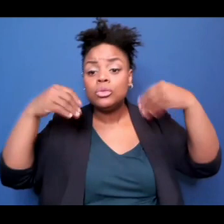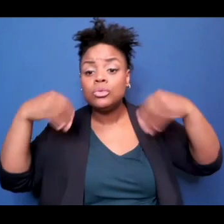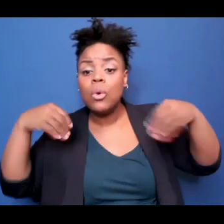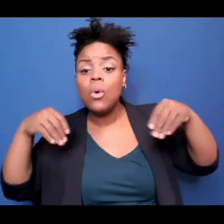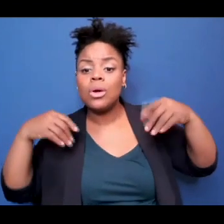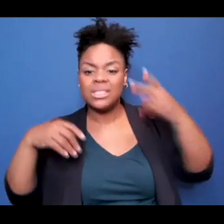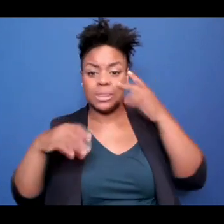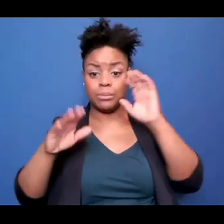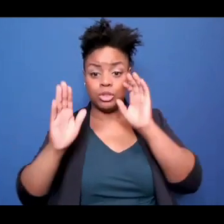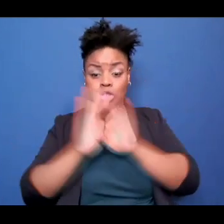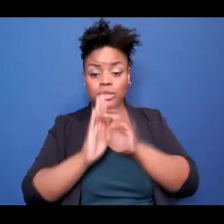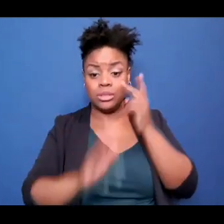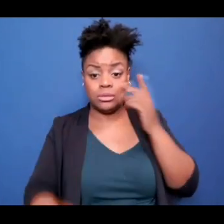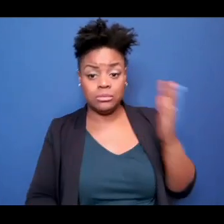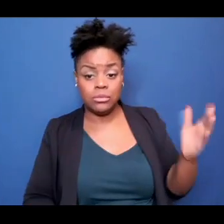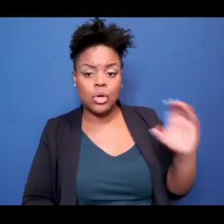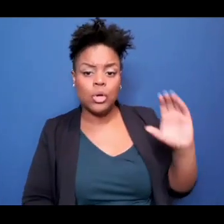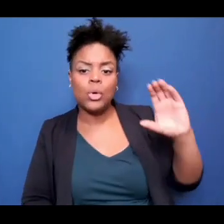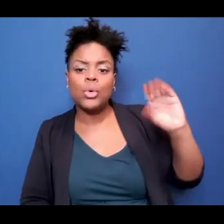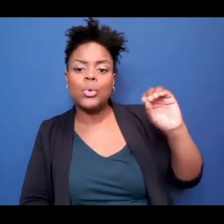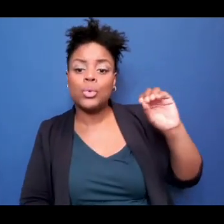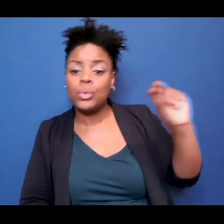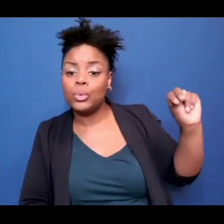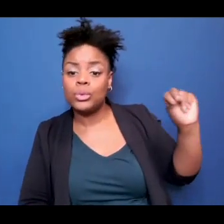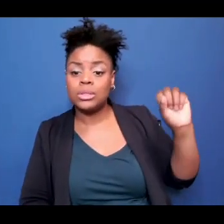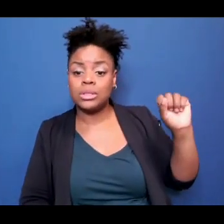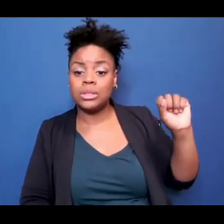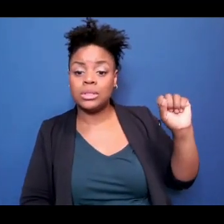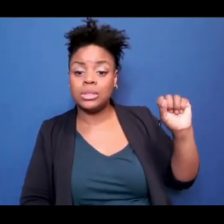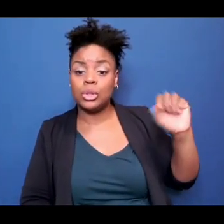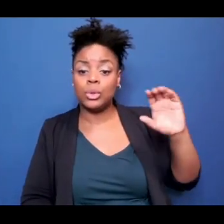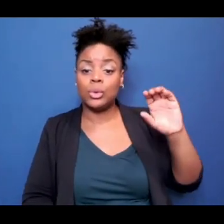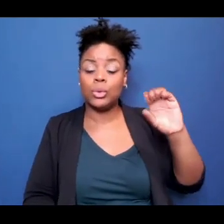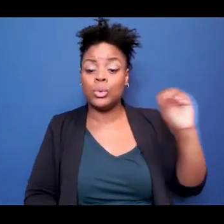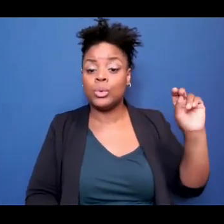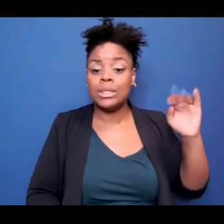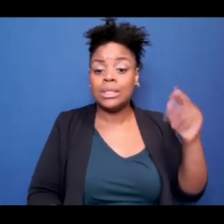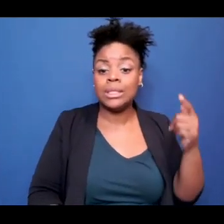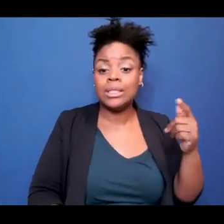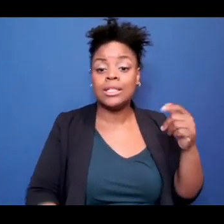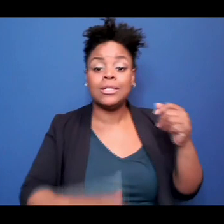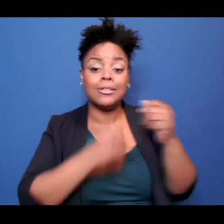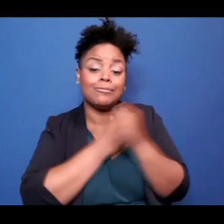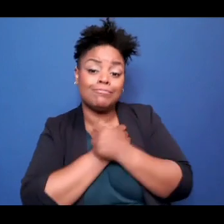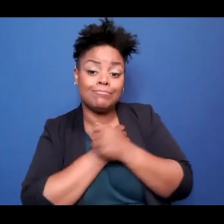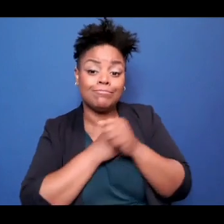CONTINUE TO CIRCULATE, AS WITH THIS CARD OF COONS COONING AVAILABLE ON ETSY, SO THAT